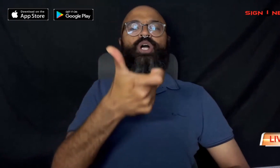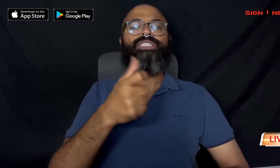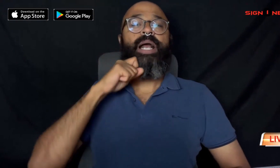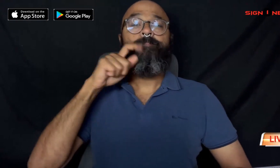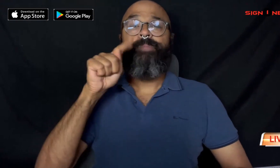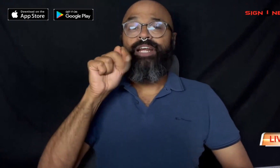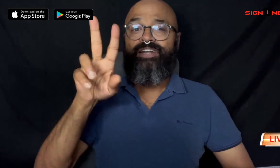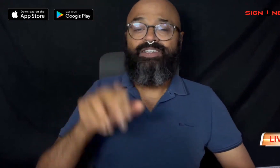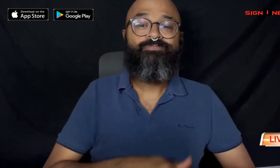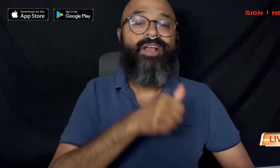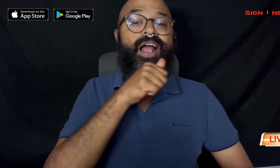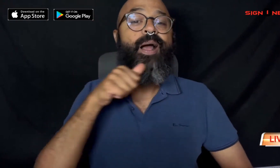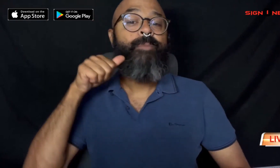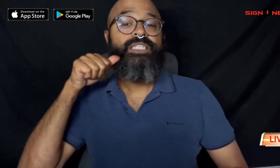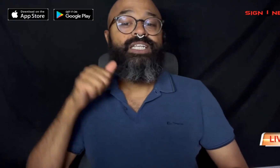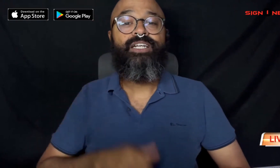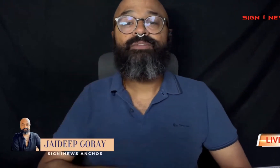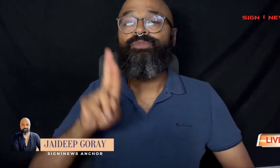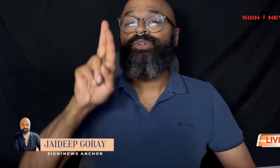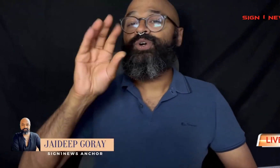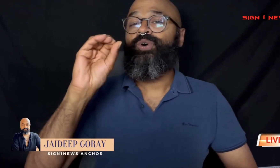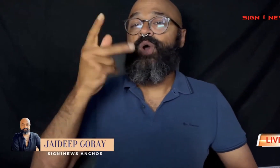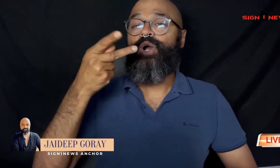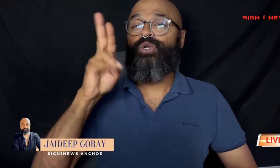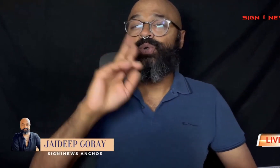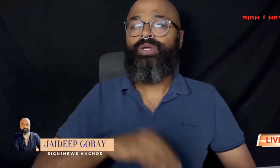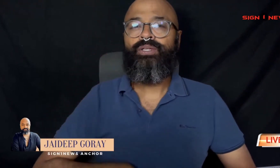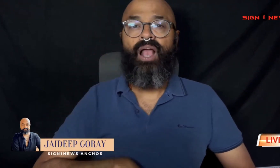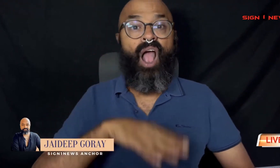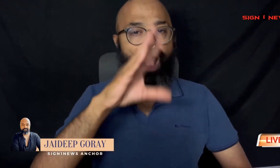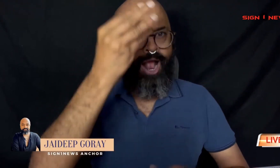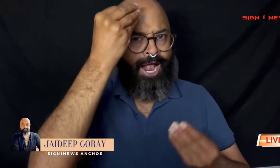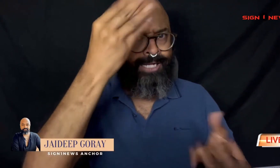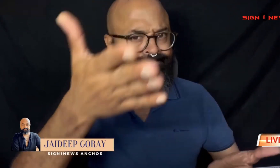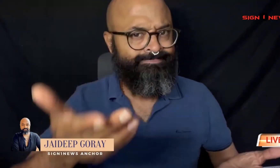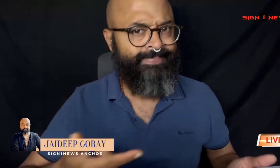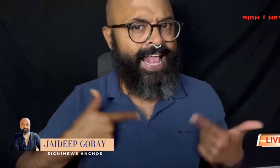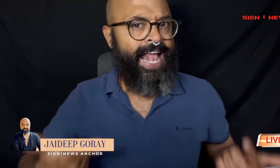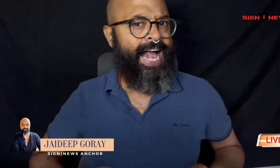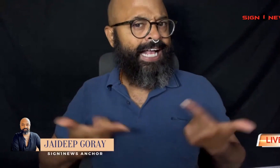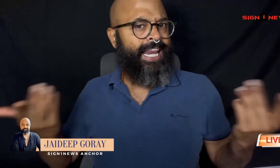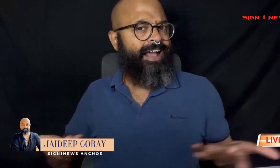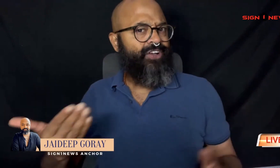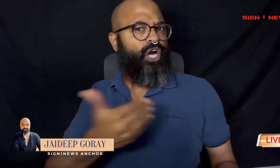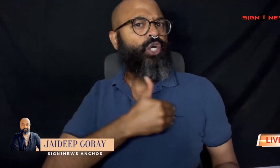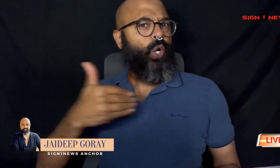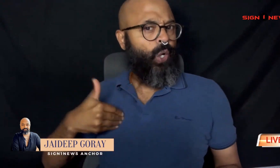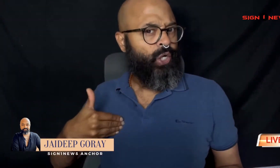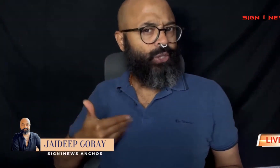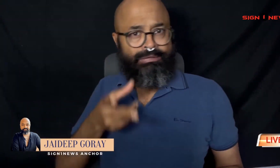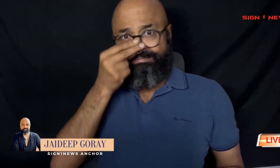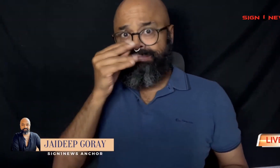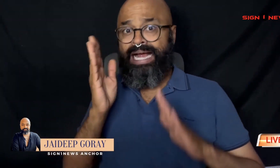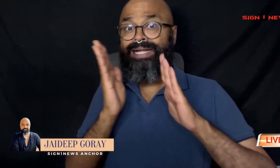on Apple TV Amazon and Roku oh but I do want to let you know that I live here in Montr al